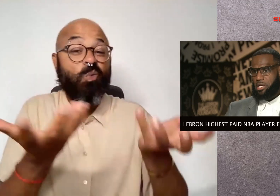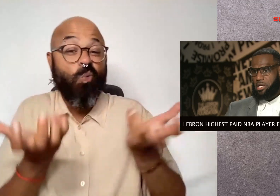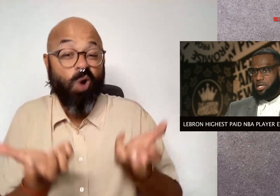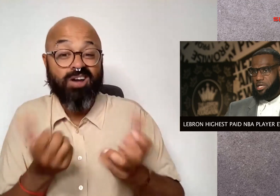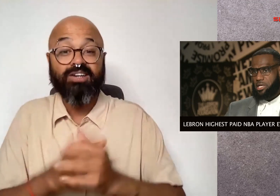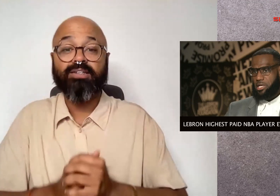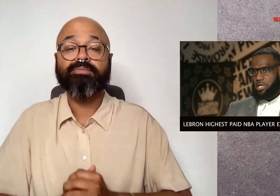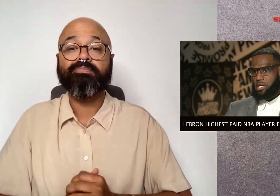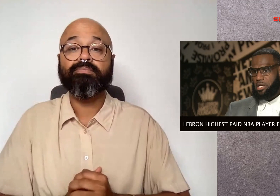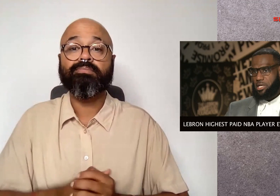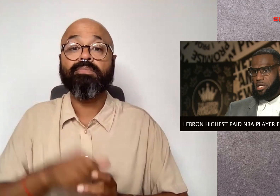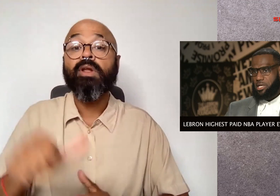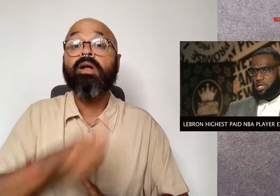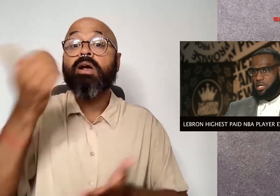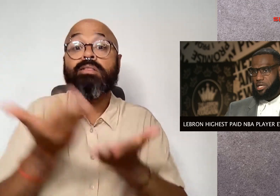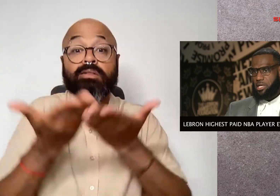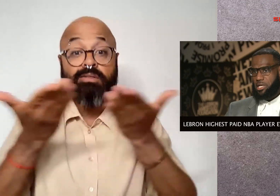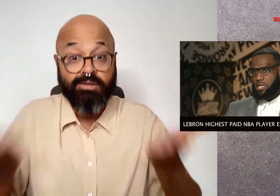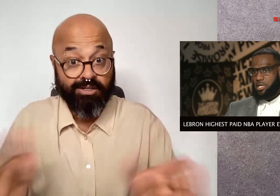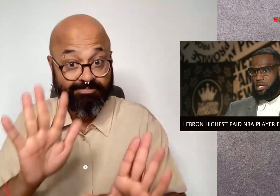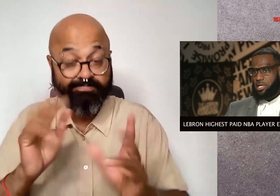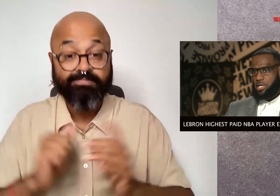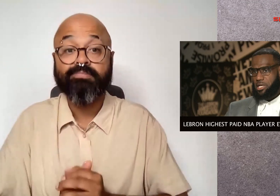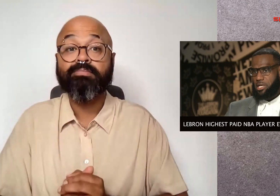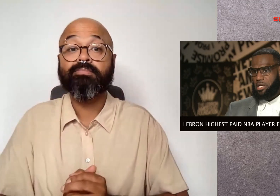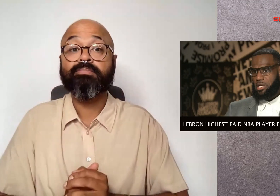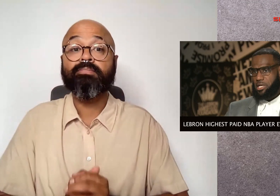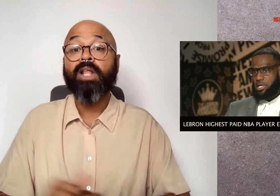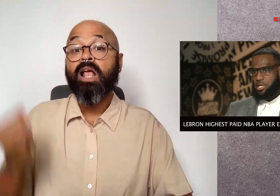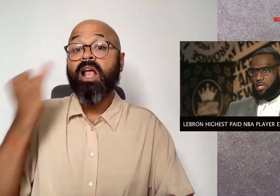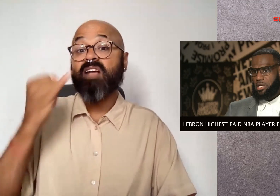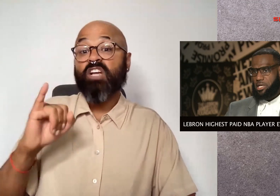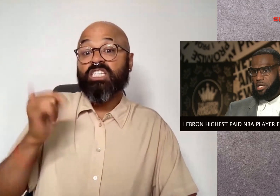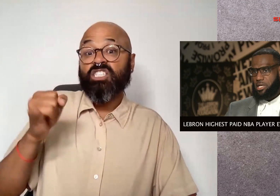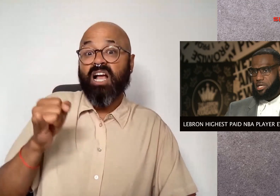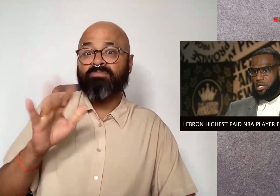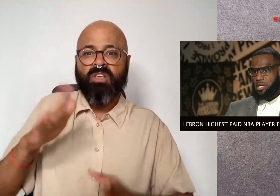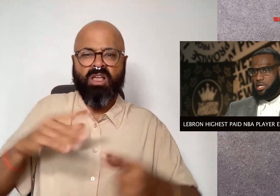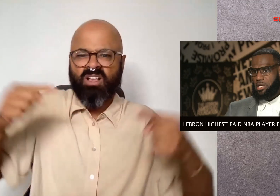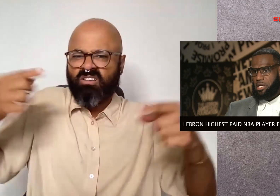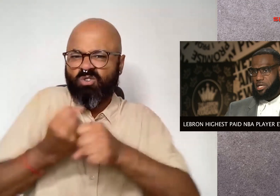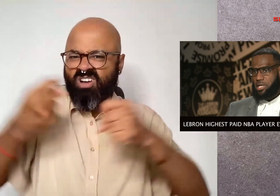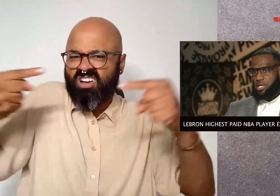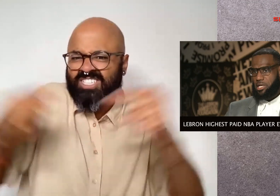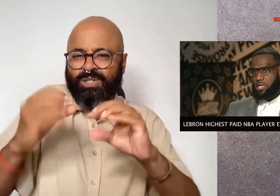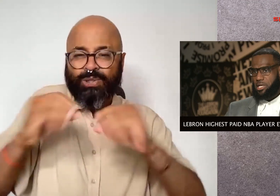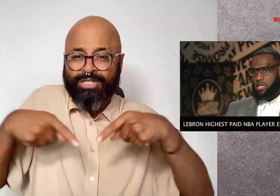of the last year of the contract if he wants to and one other thing if James does not get